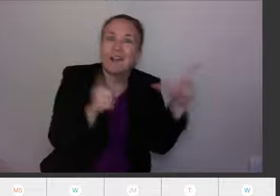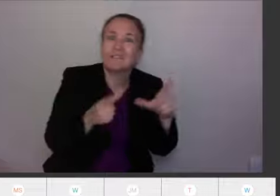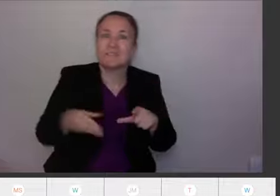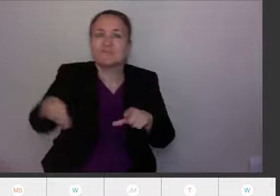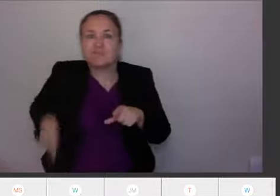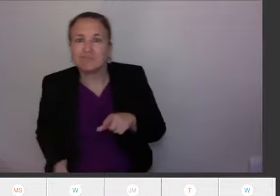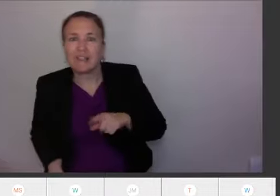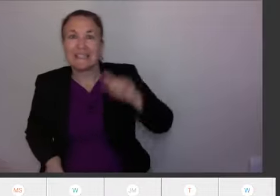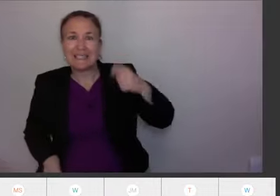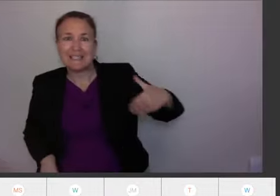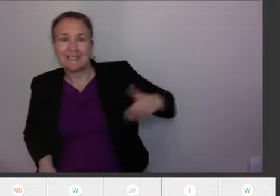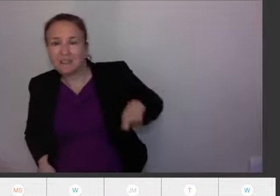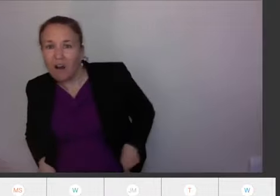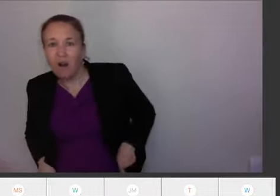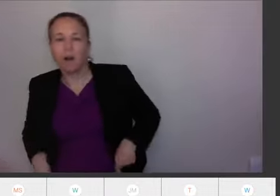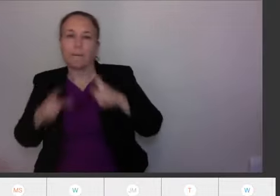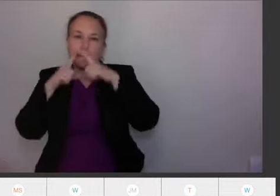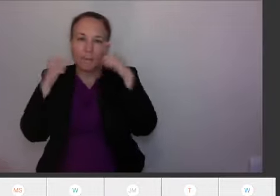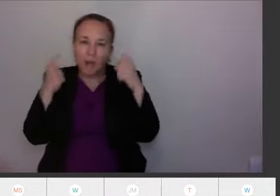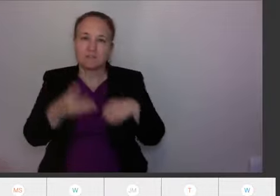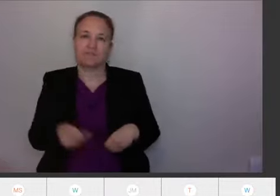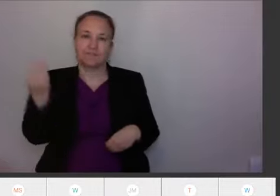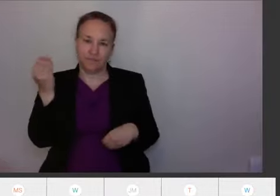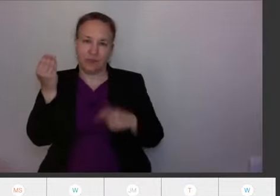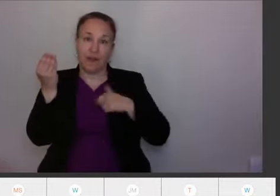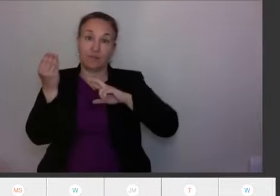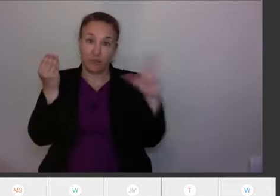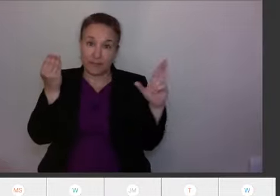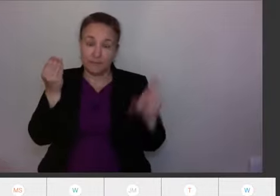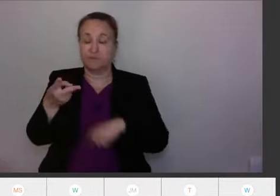and also if you're just going out for a walk um in your neighborhood